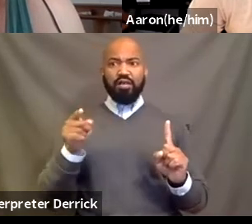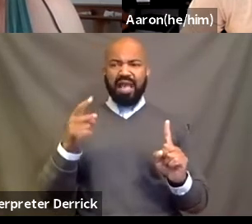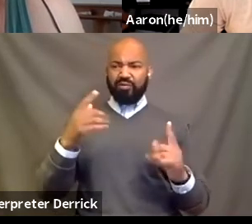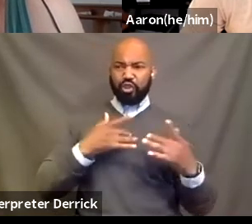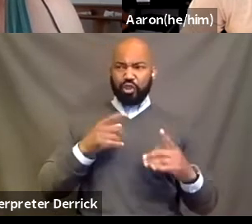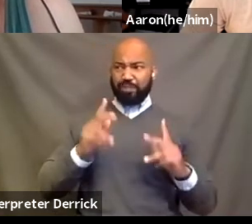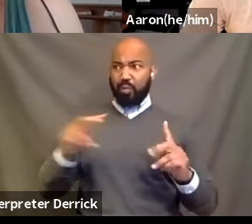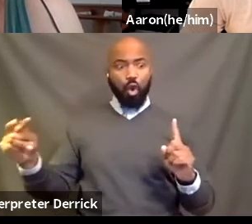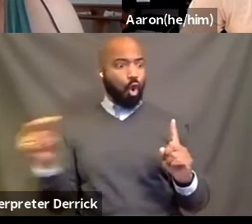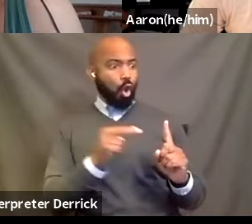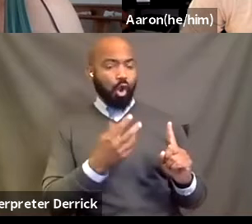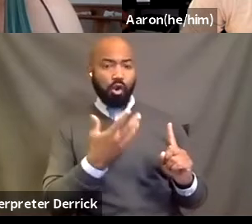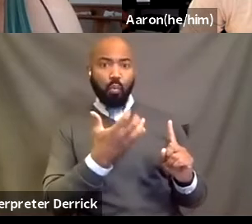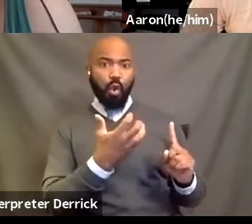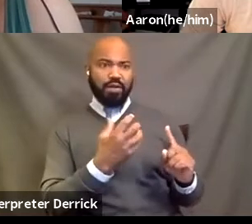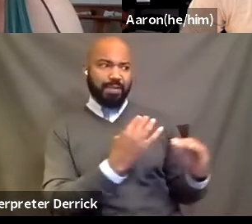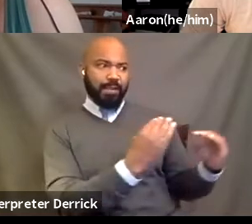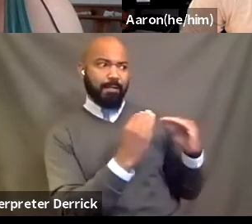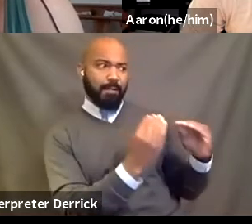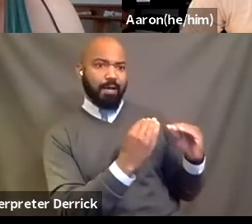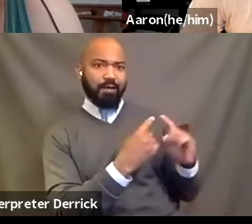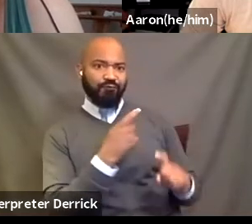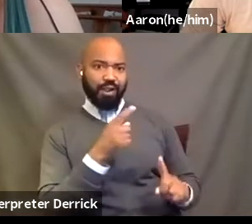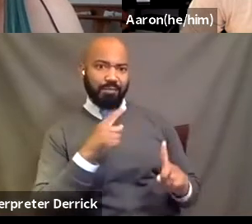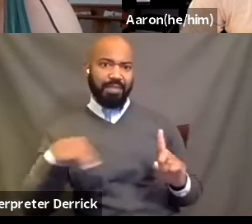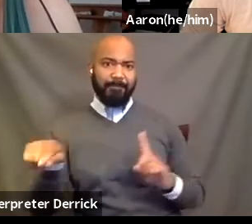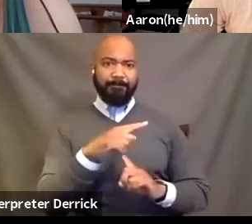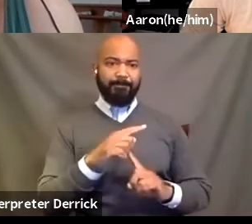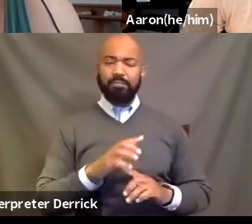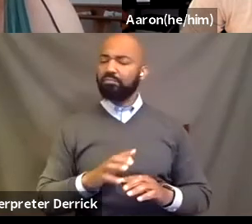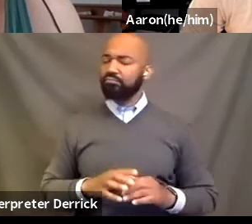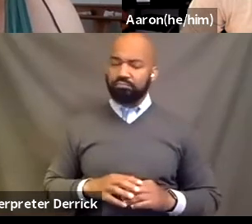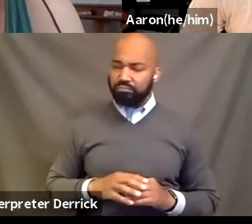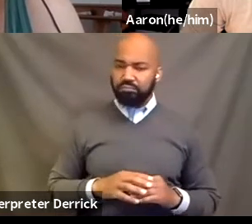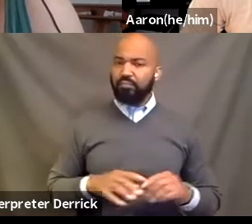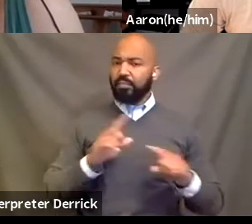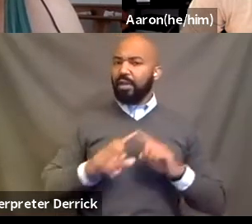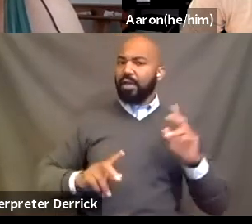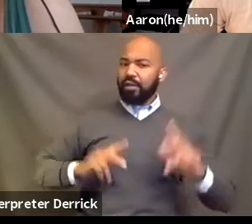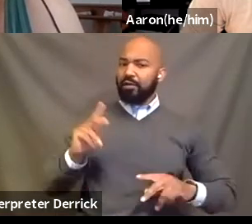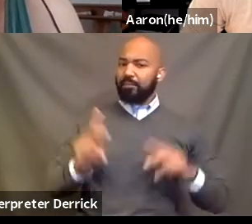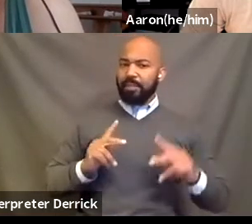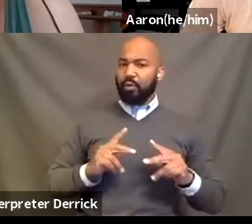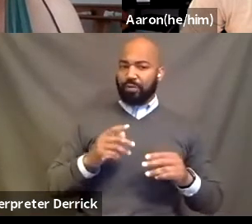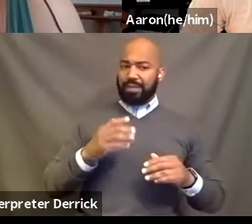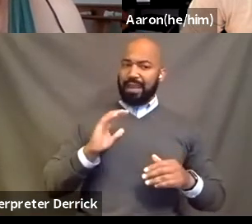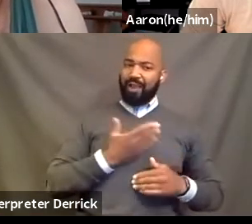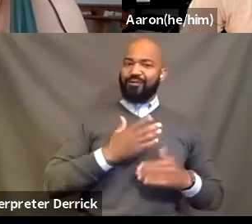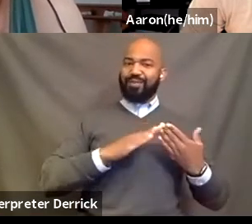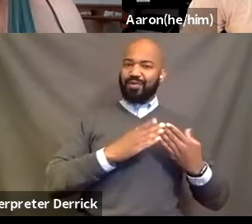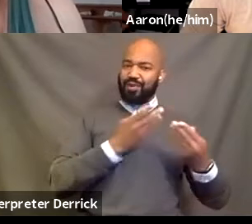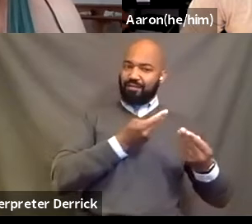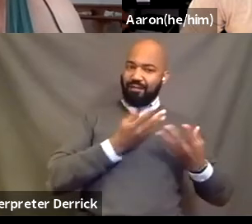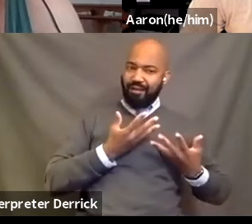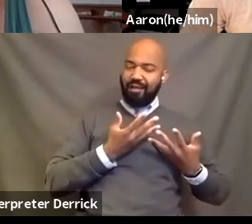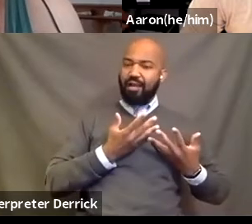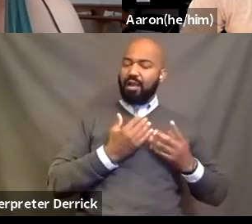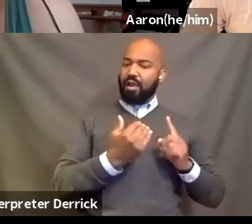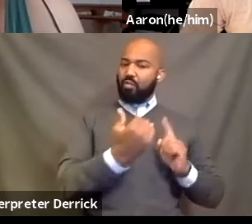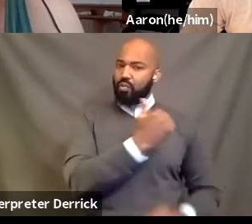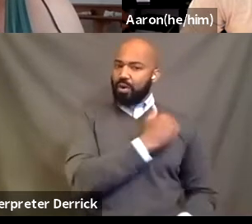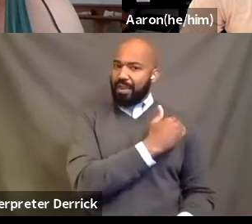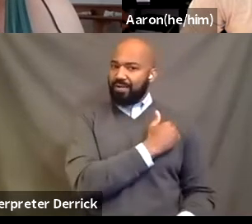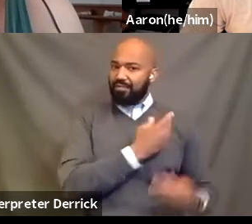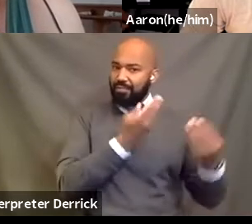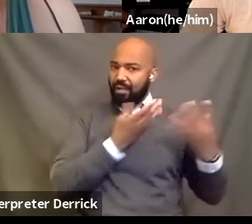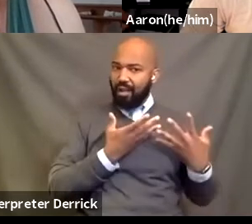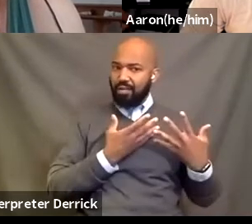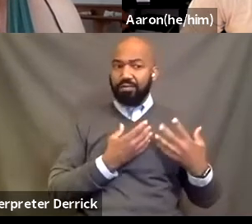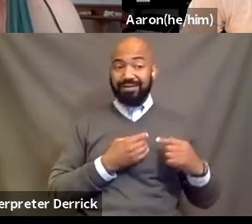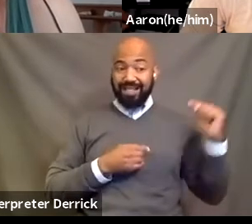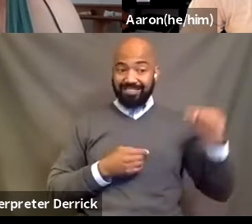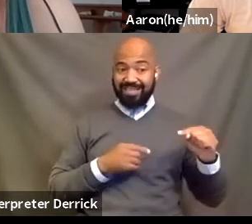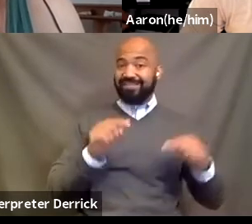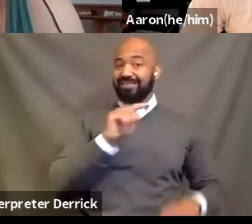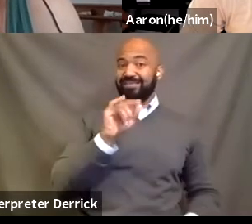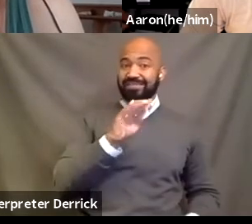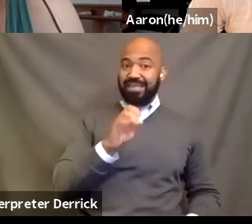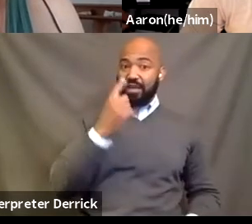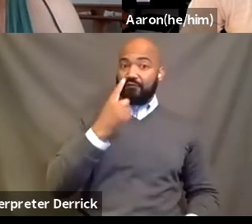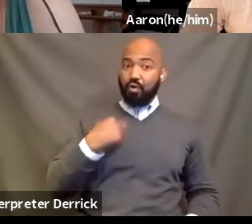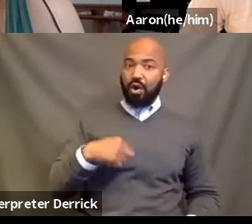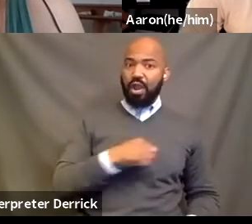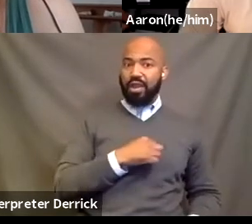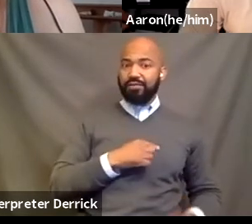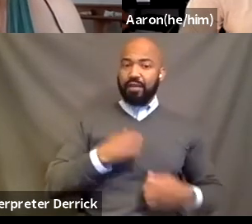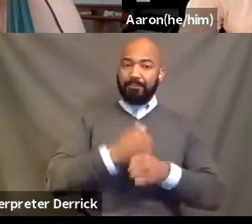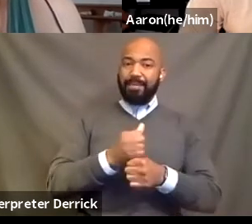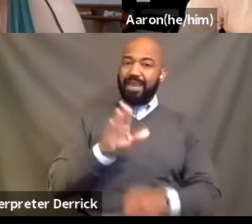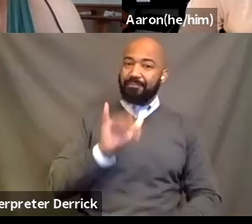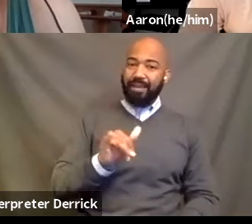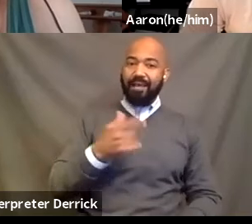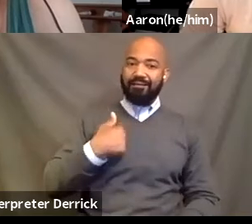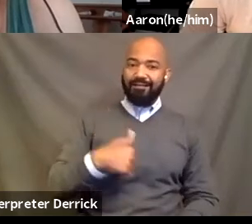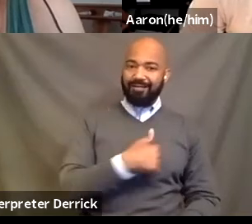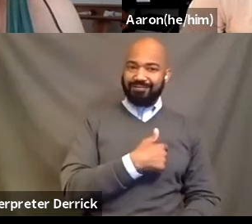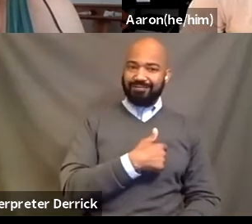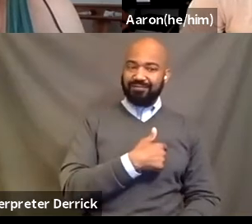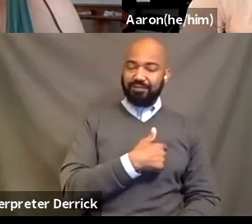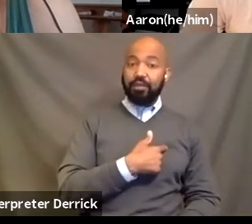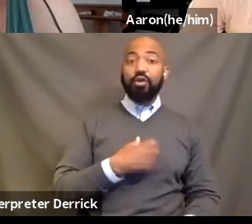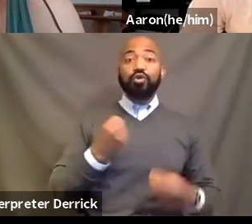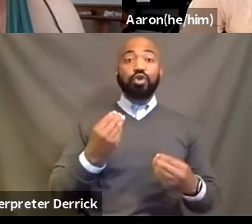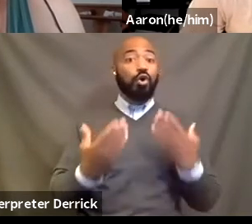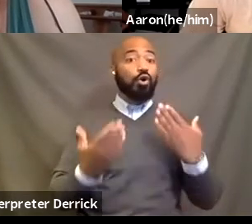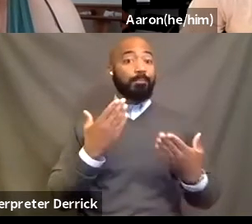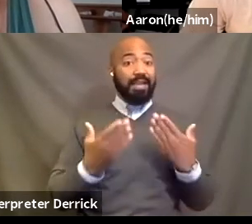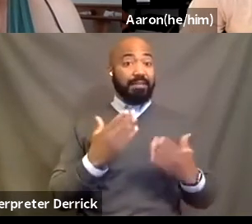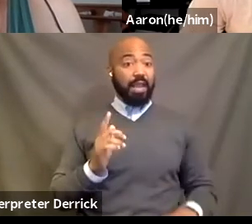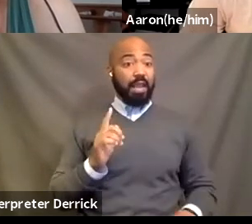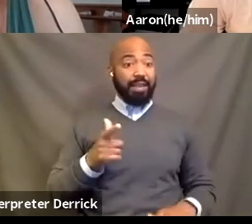Benjamin (they/them/elle): That in future iterations we even want to go deeper into playing around legibility like who is this, for what is more or less transparent or opaque and how we're presenting things because I think that there's a lot to be.